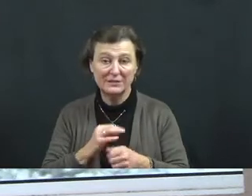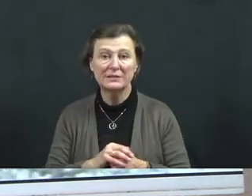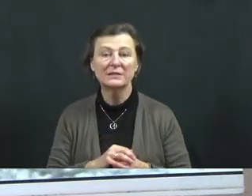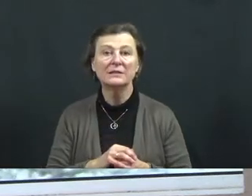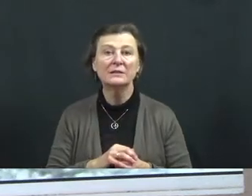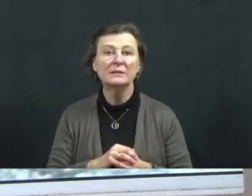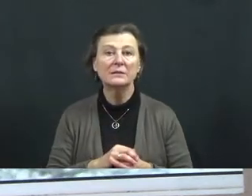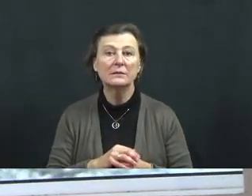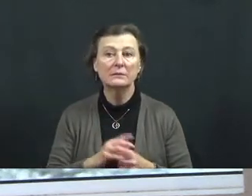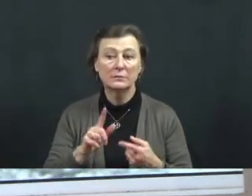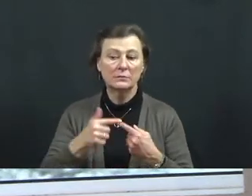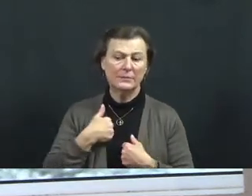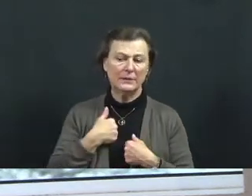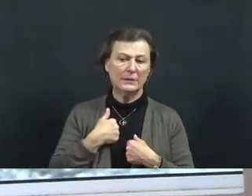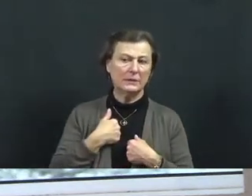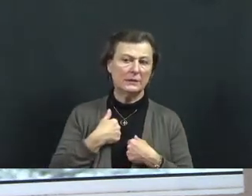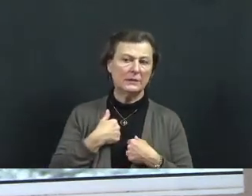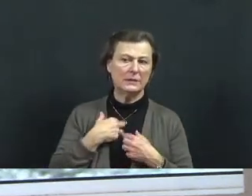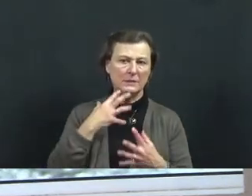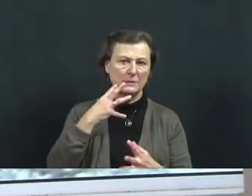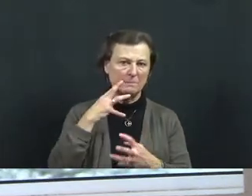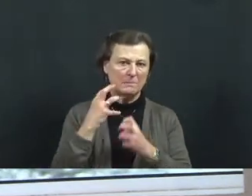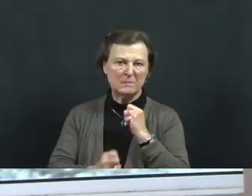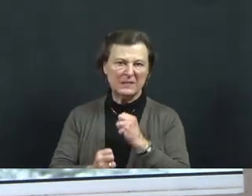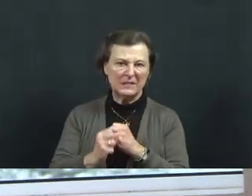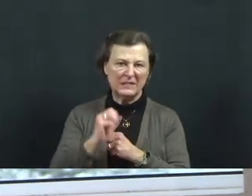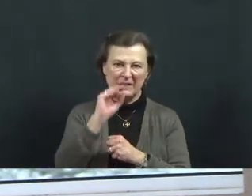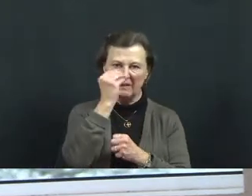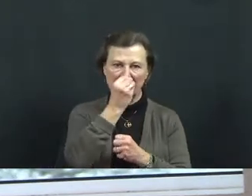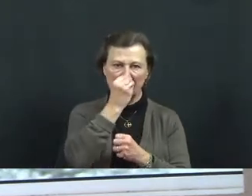To me the meanest flower that blows can give.